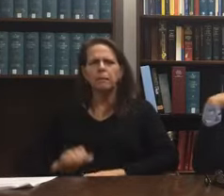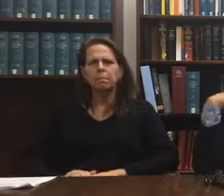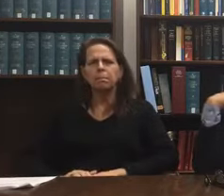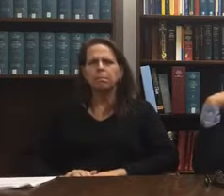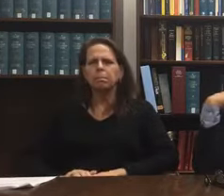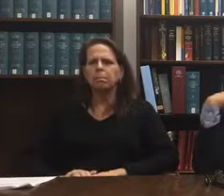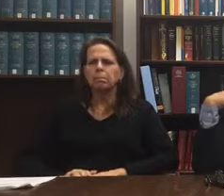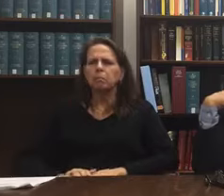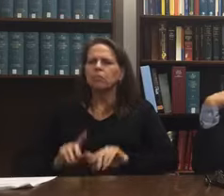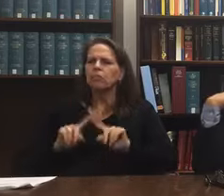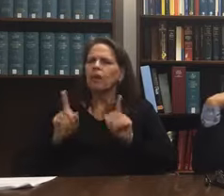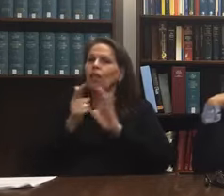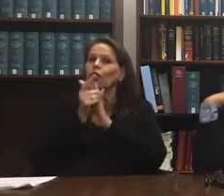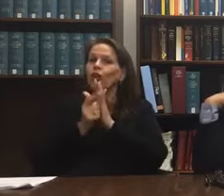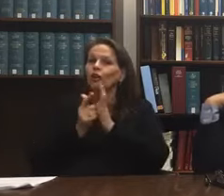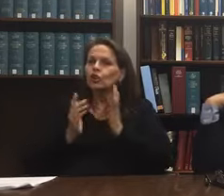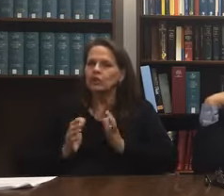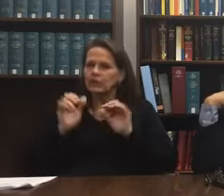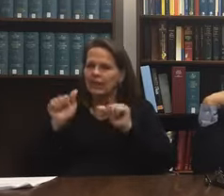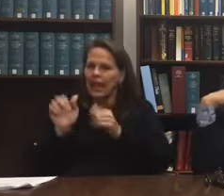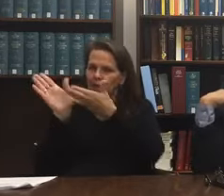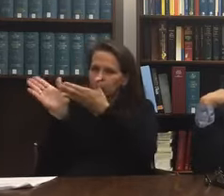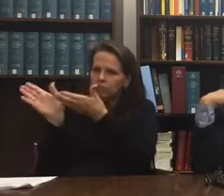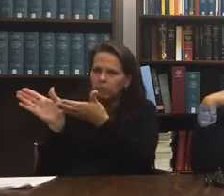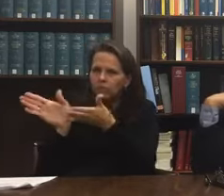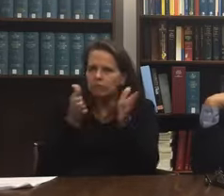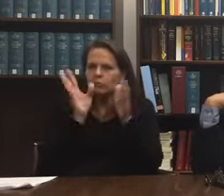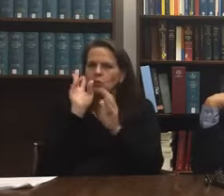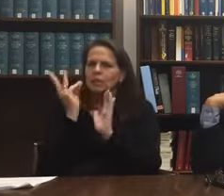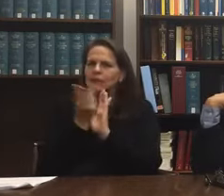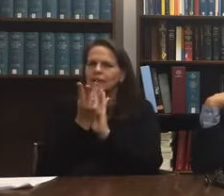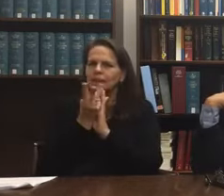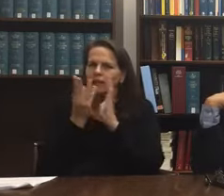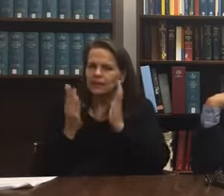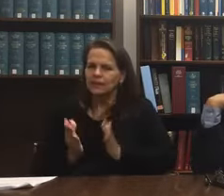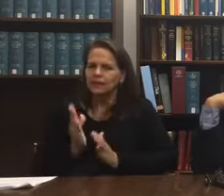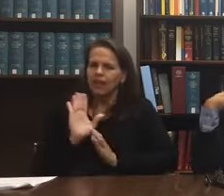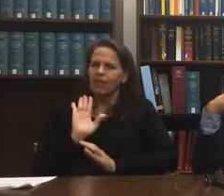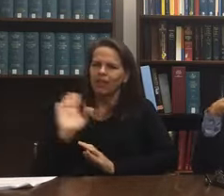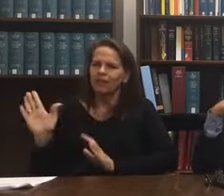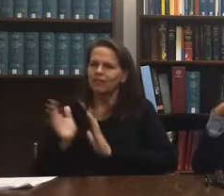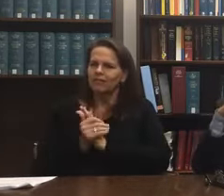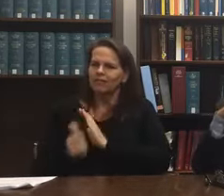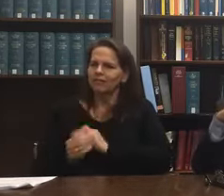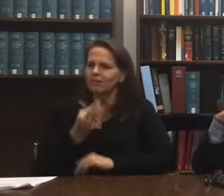lawyers can redirect witnesses and that's a lawyer skill but to explain it